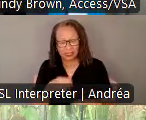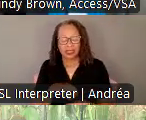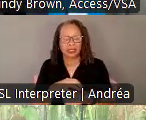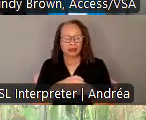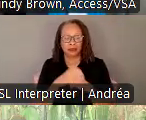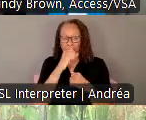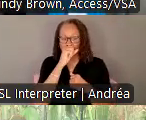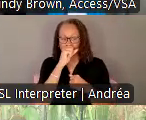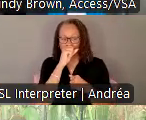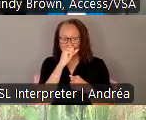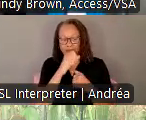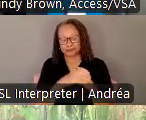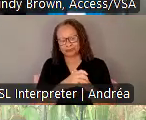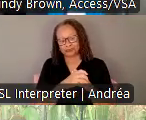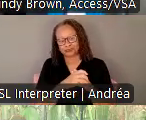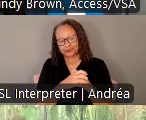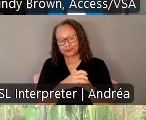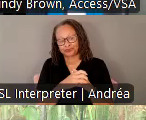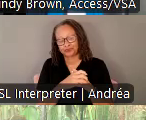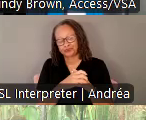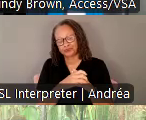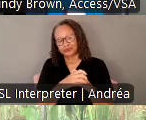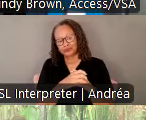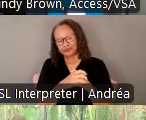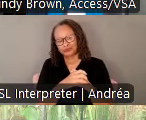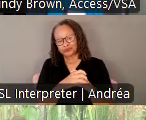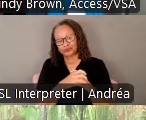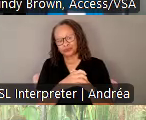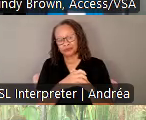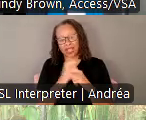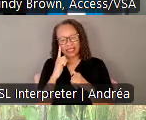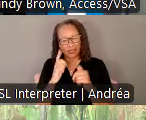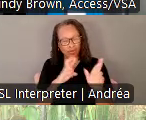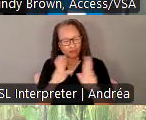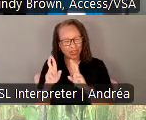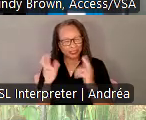And I think we are about ready to get going.